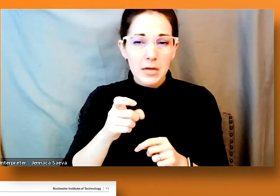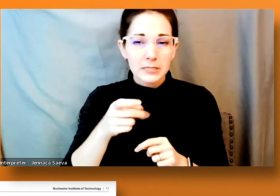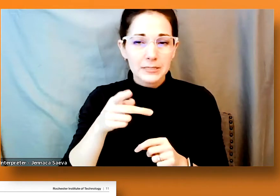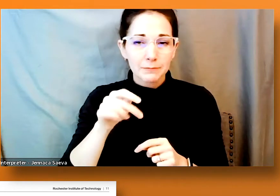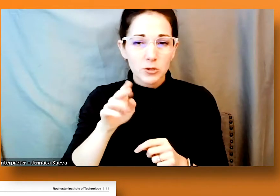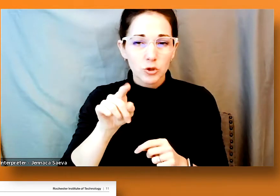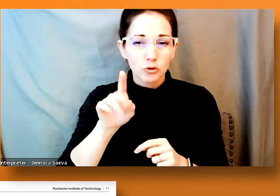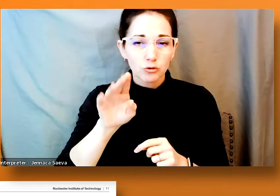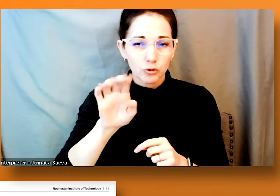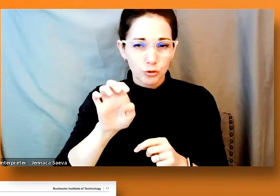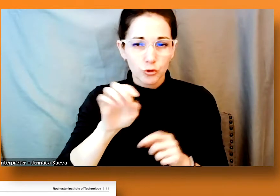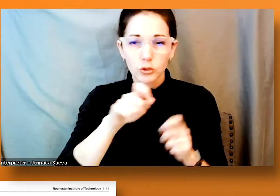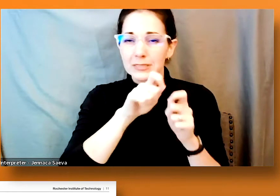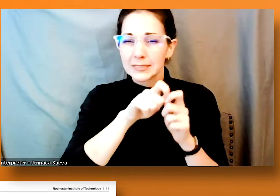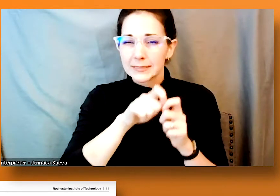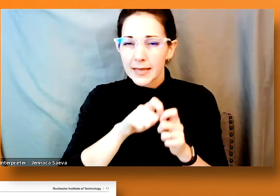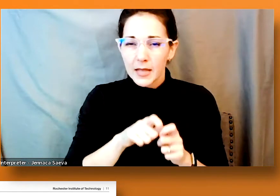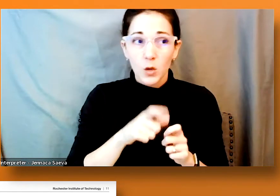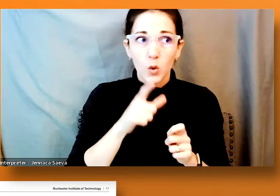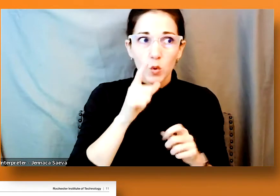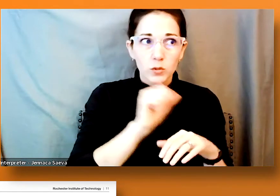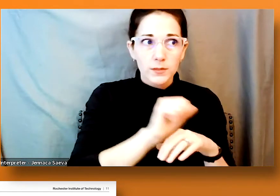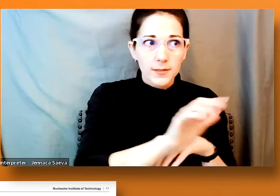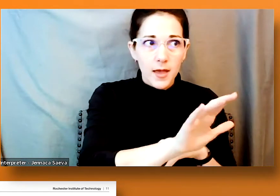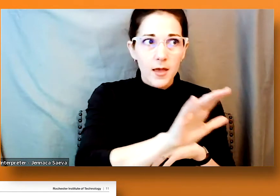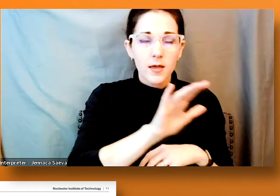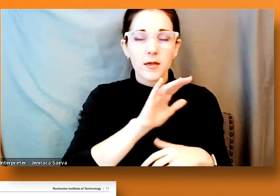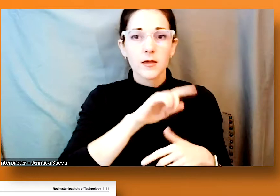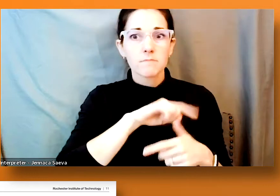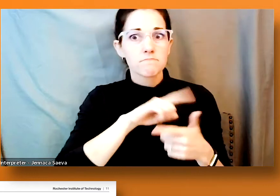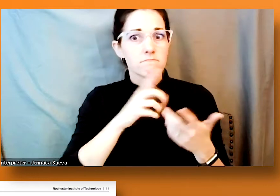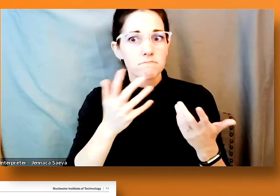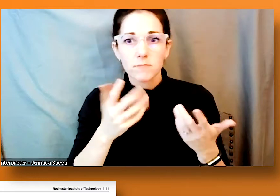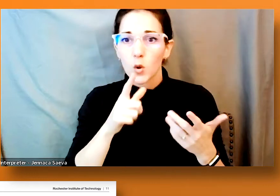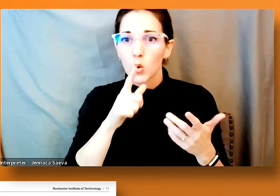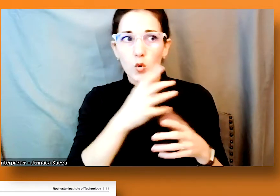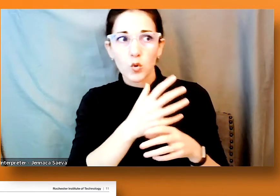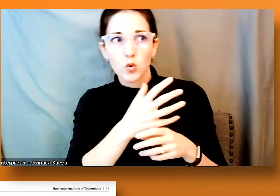the details of it, who it was sent to,